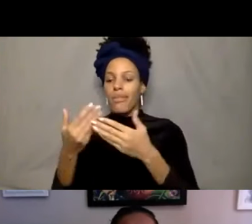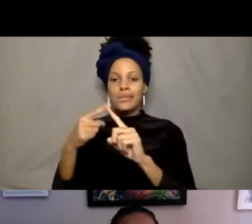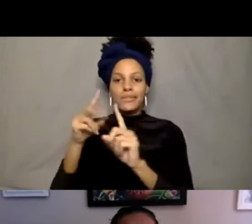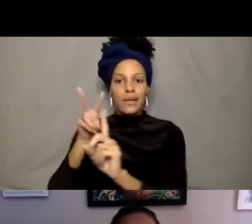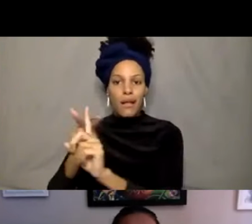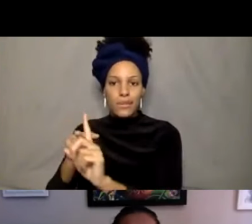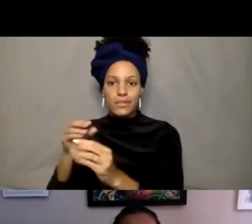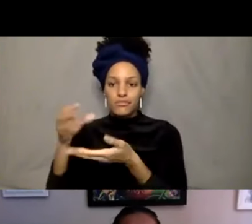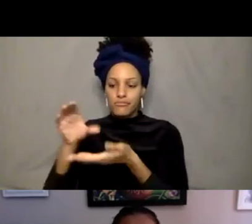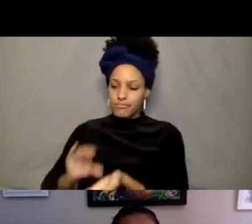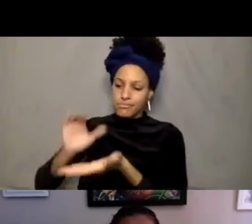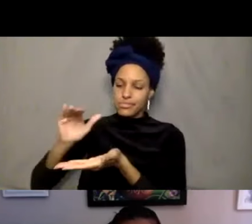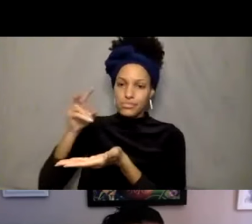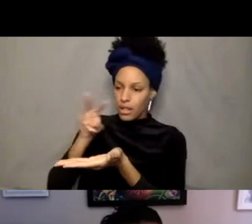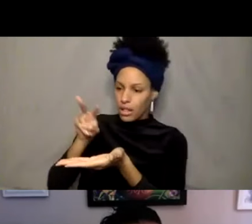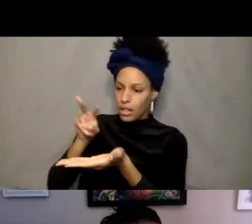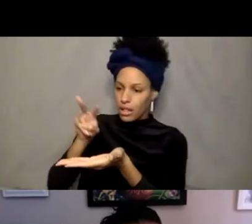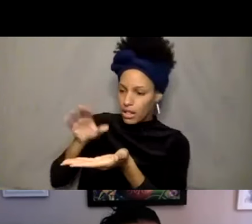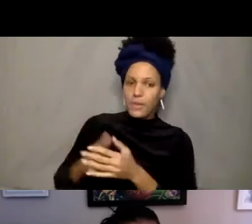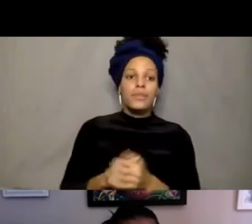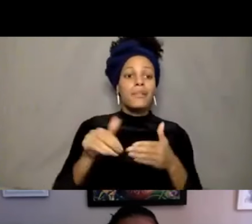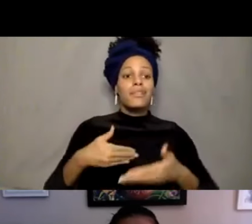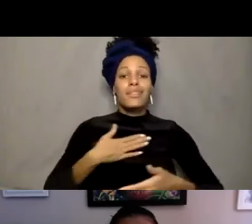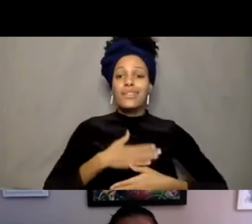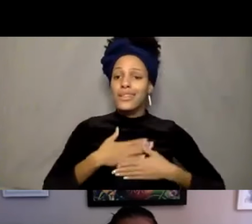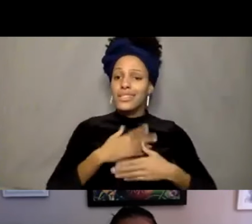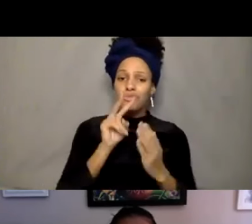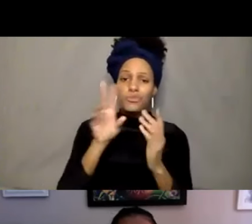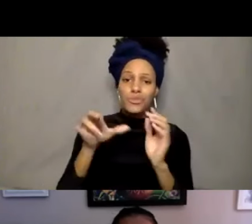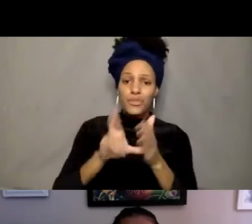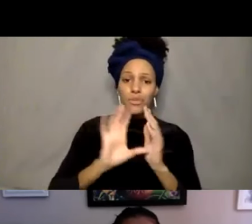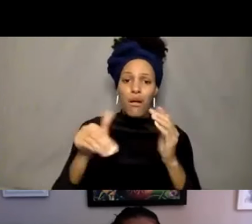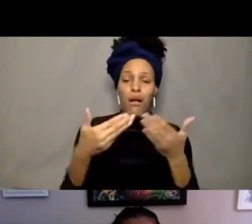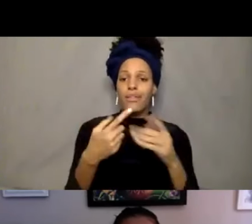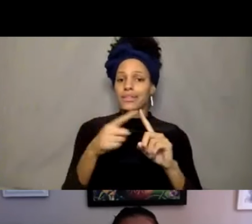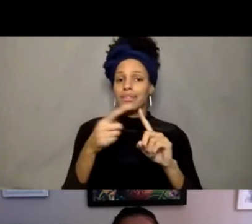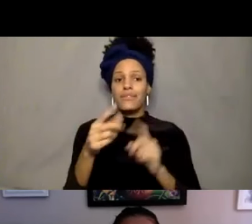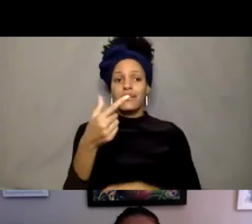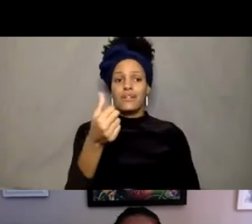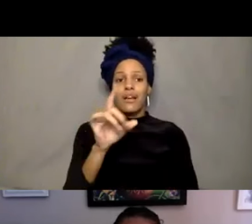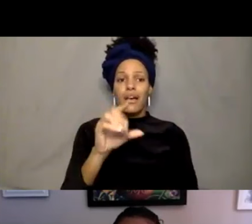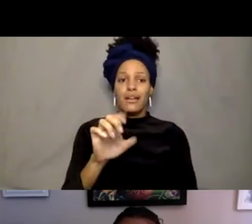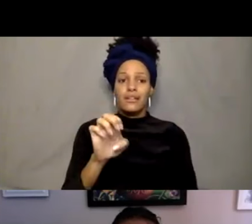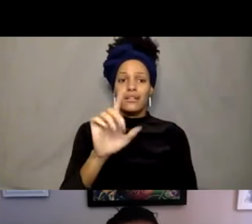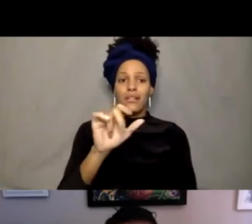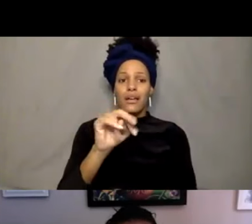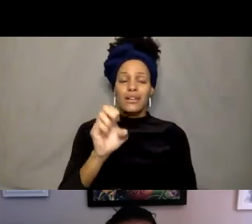Please review the guidelines carefully. Staff can deem parts of your application or the entire application ineligible.